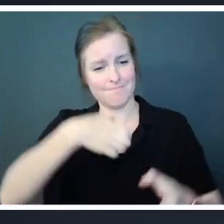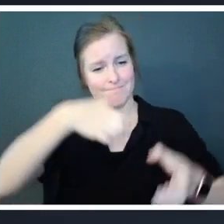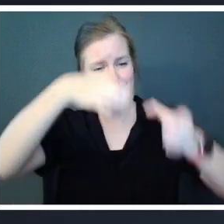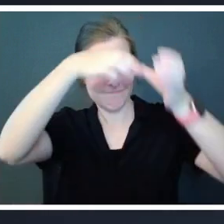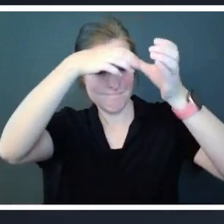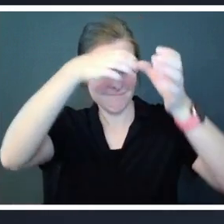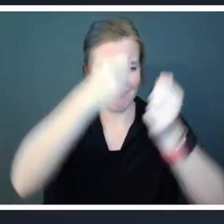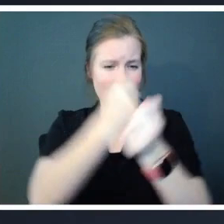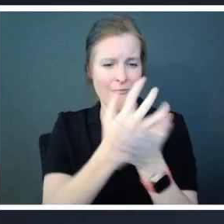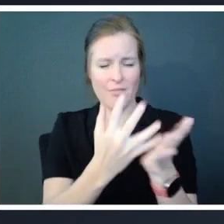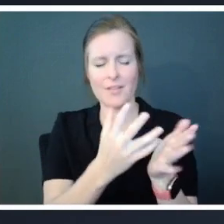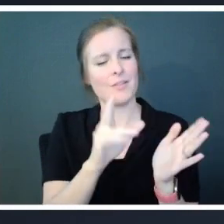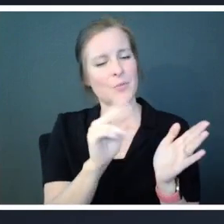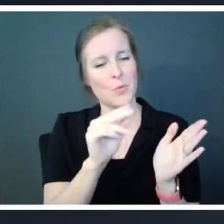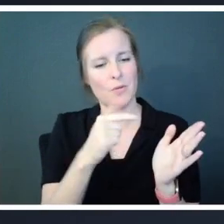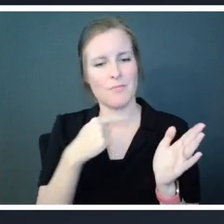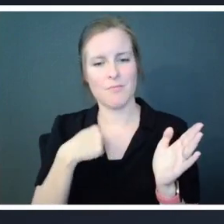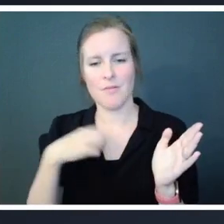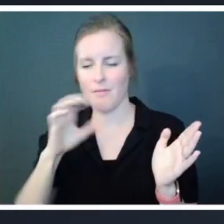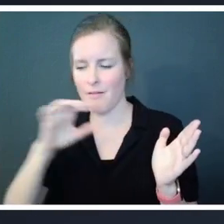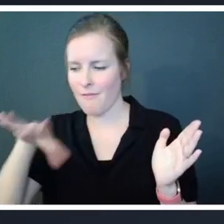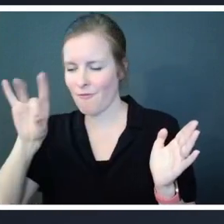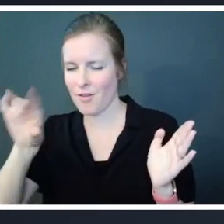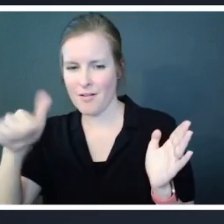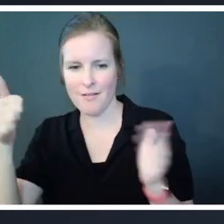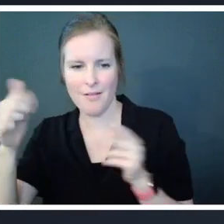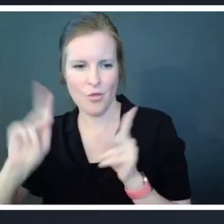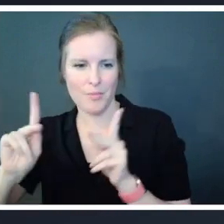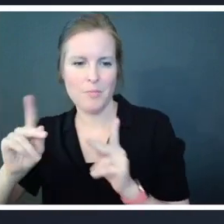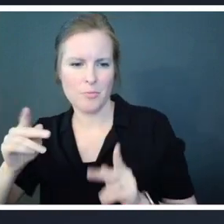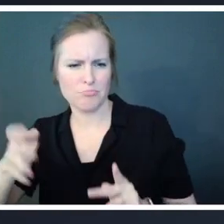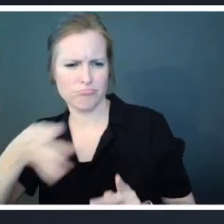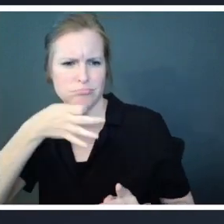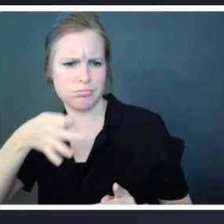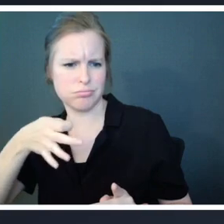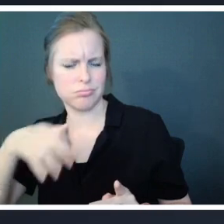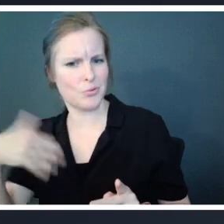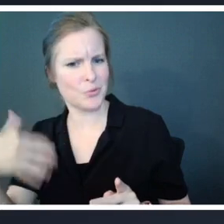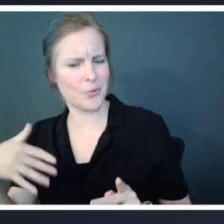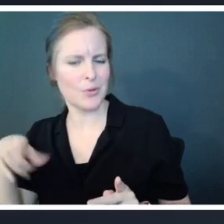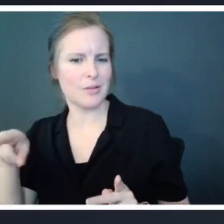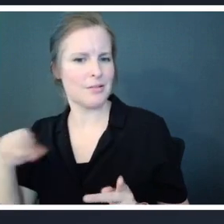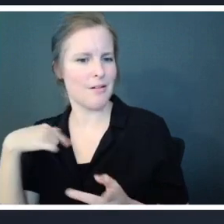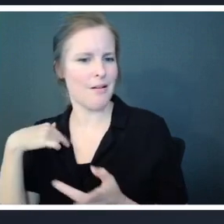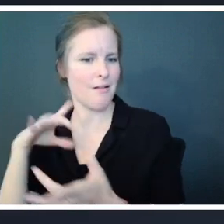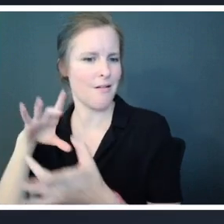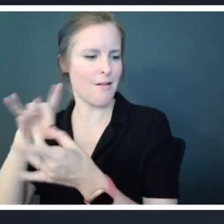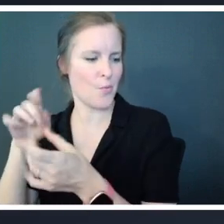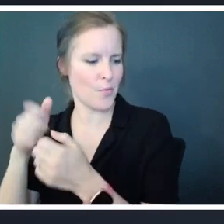work with other people. But I recognize that it is added work to, you know, find these partners,